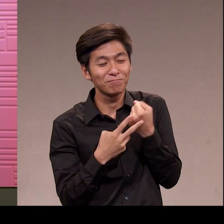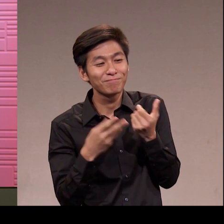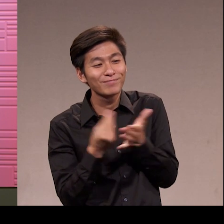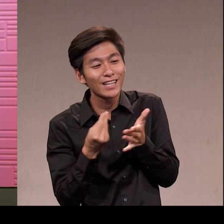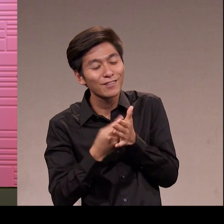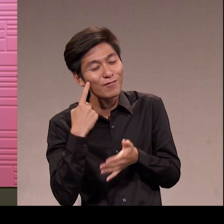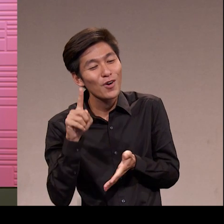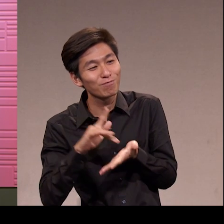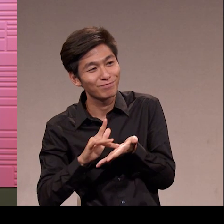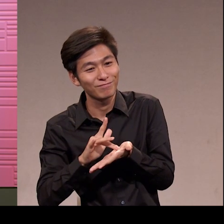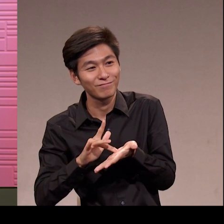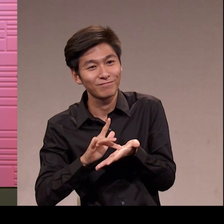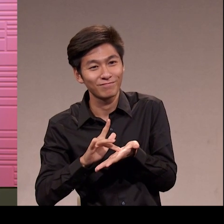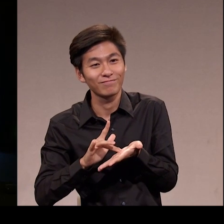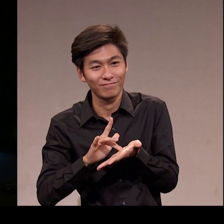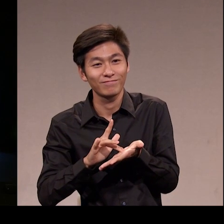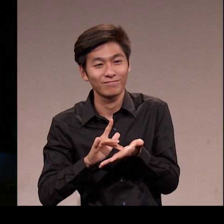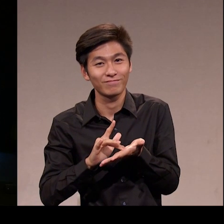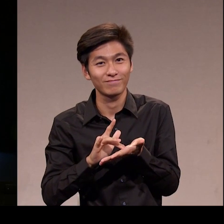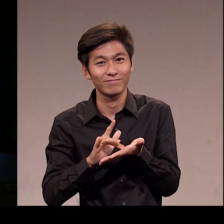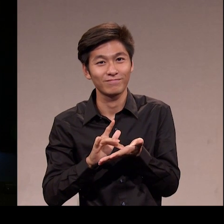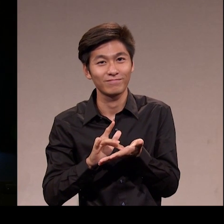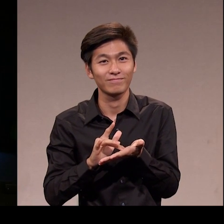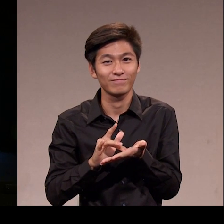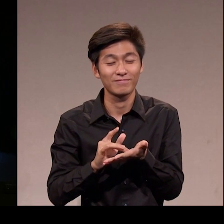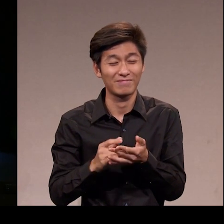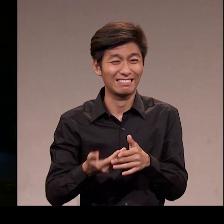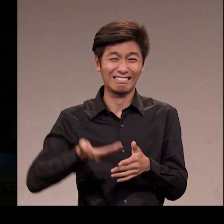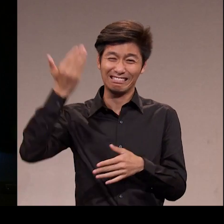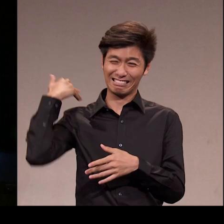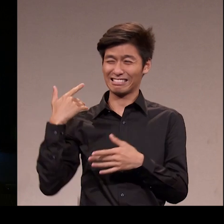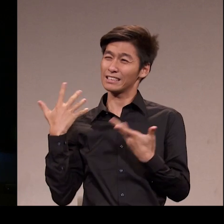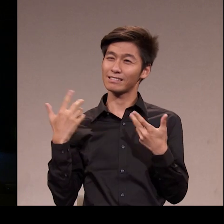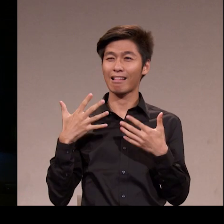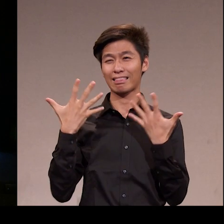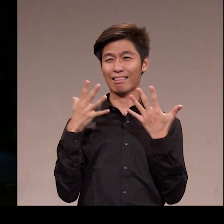Before they would spend tens of dollars at the doctors. Now they only pay a few dollars.